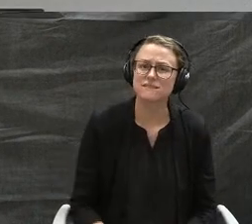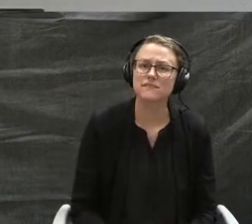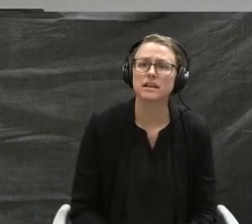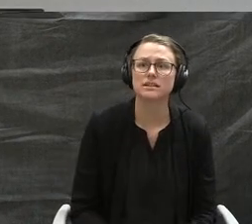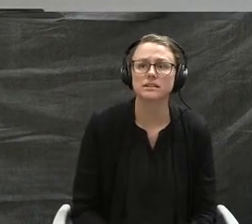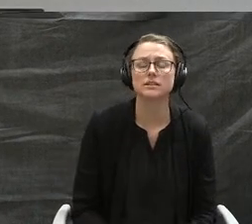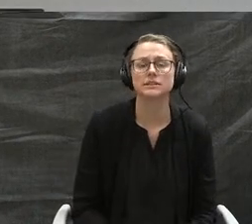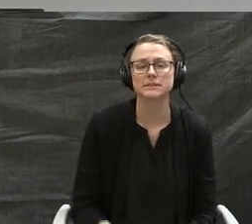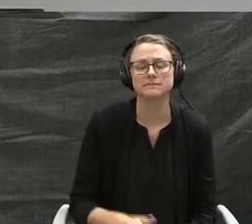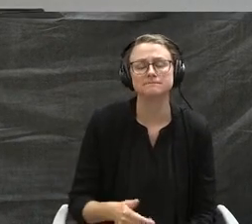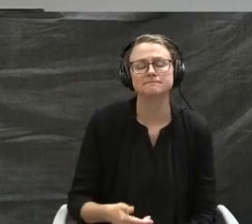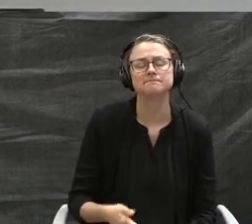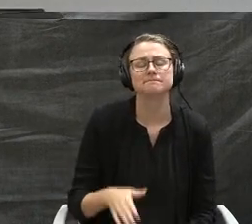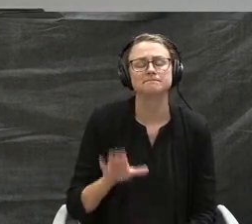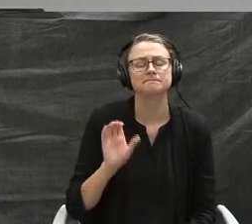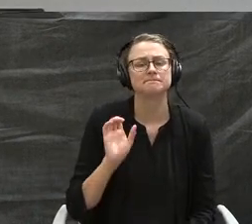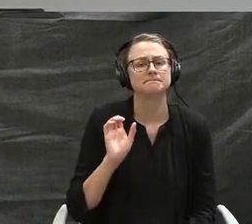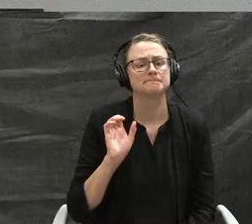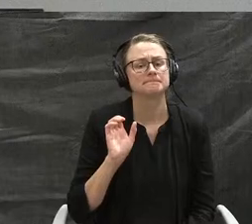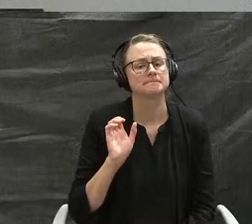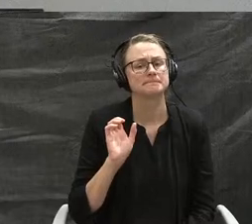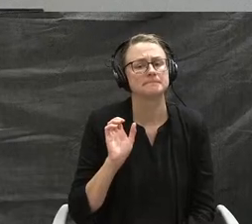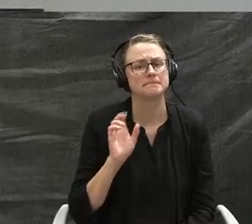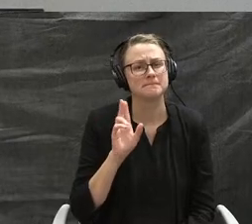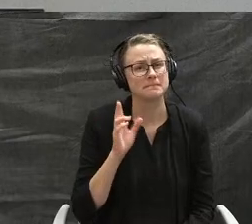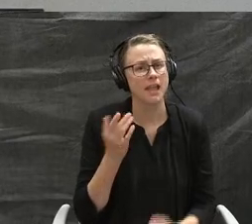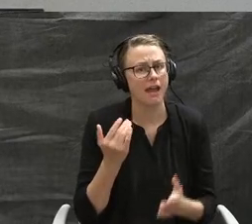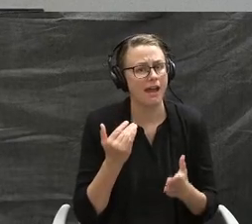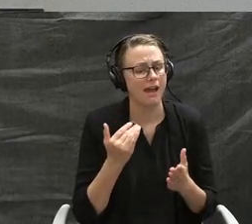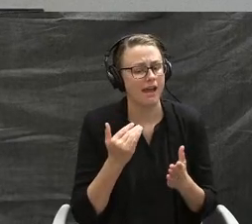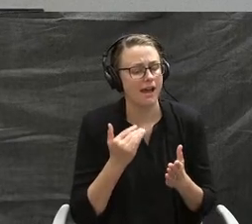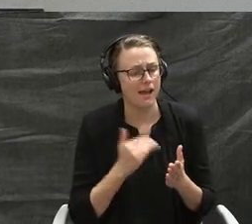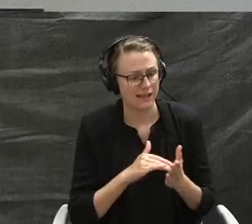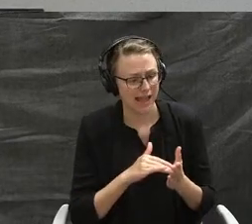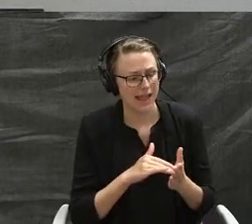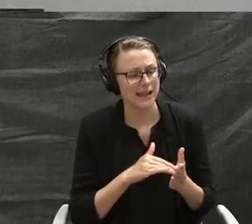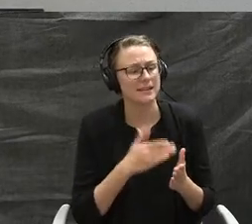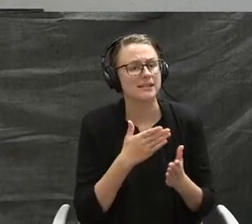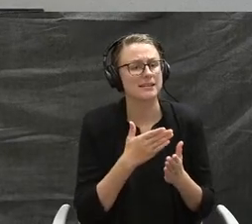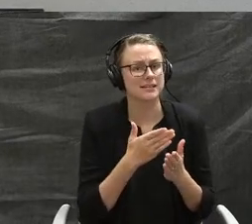Again, some of that is going to depend on how many families